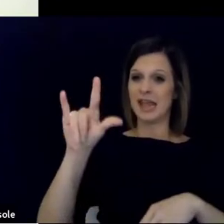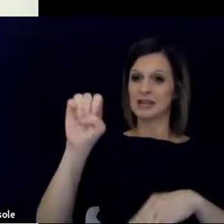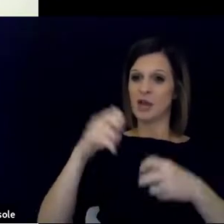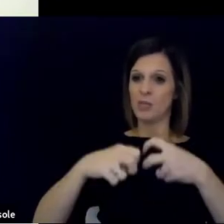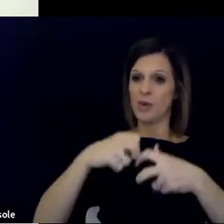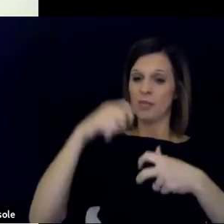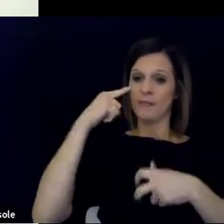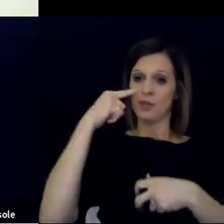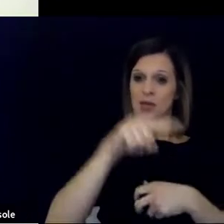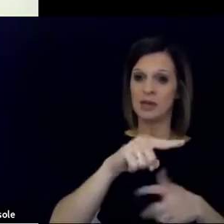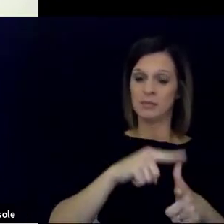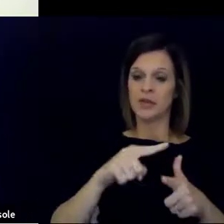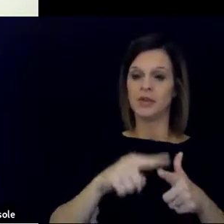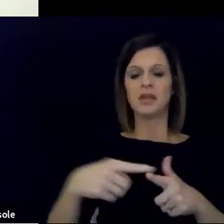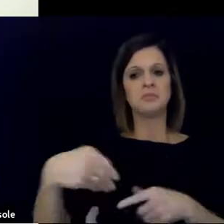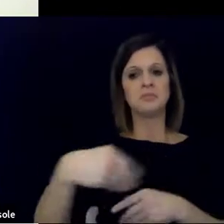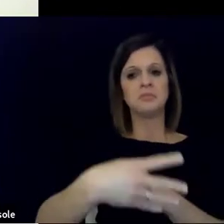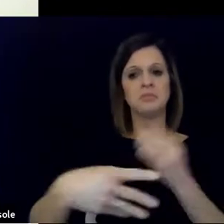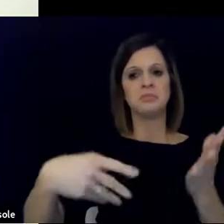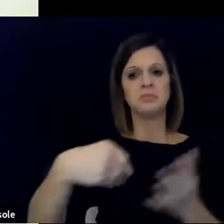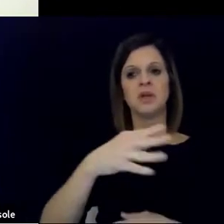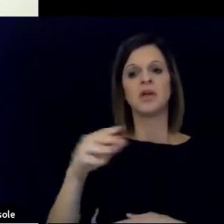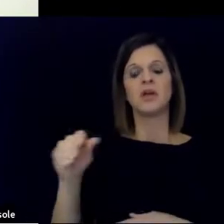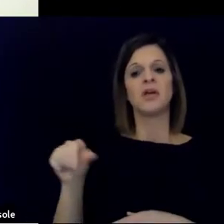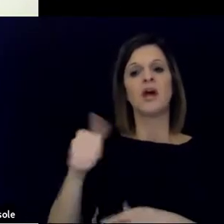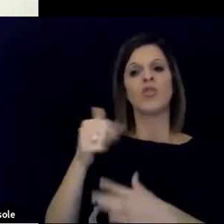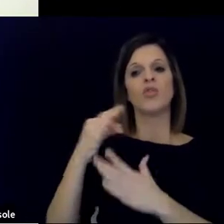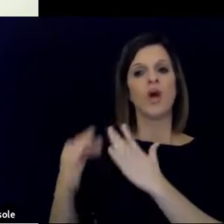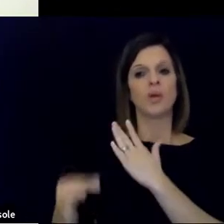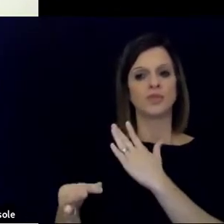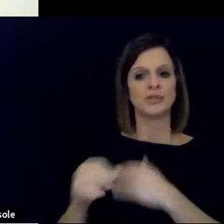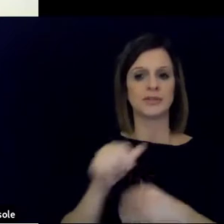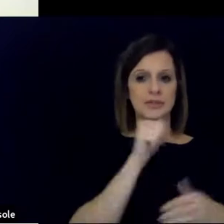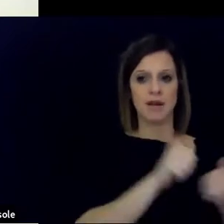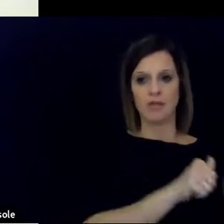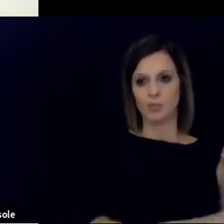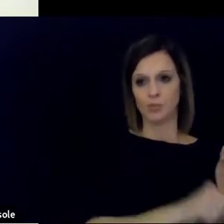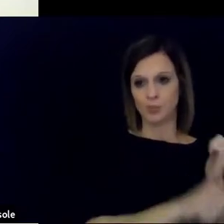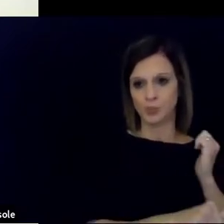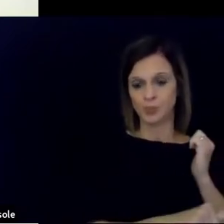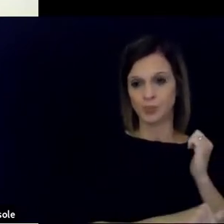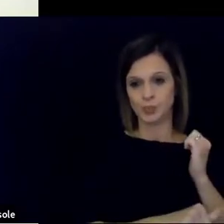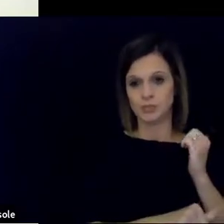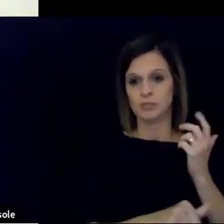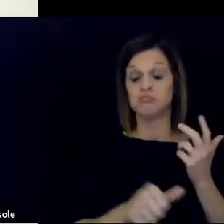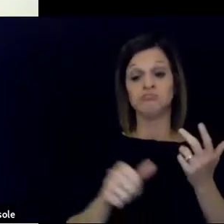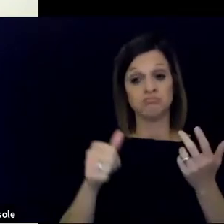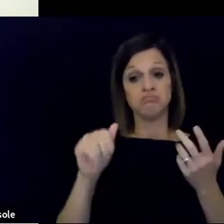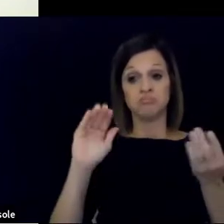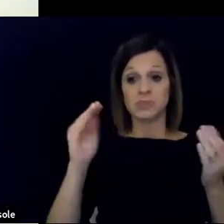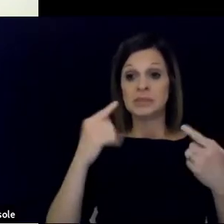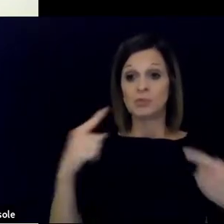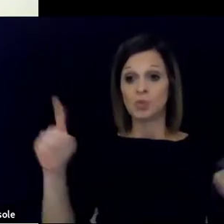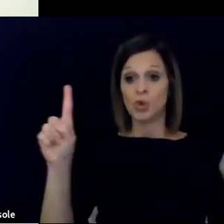then let's give him alternatives to the feces smearing. And that seemed to work as well.